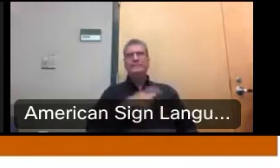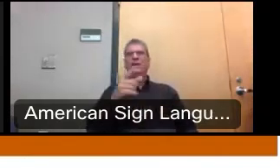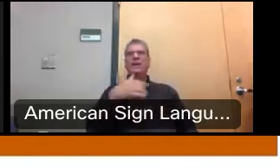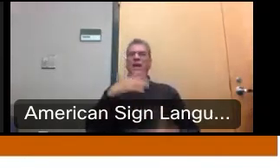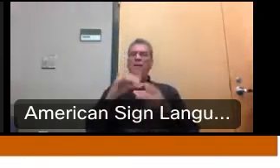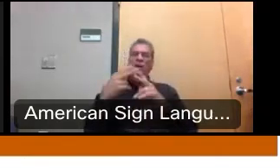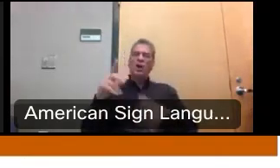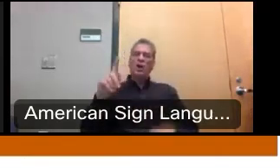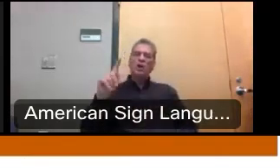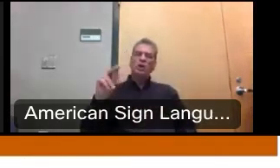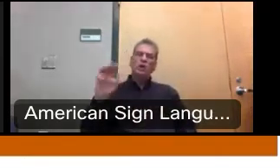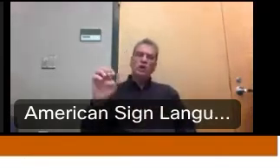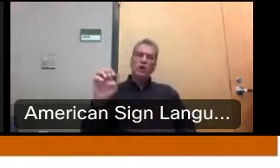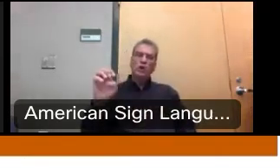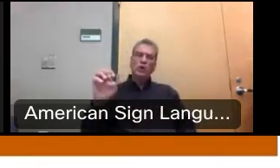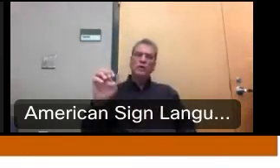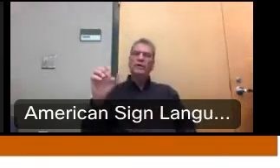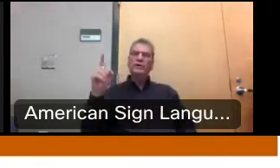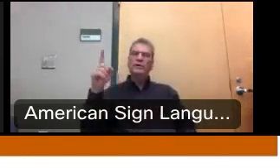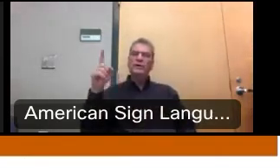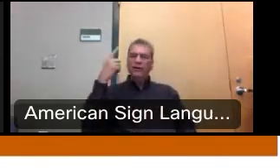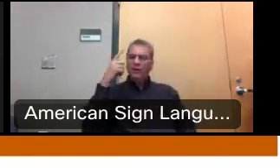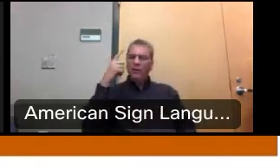It was like, what's an ideal tone for a campaign about alcohol and consent? What's the tone